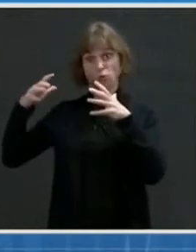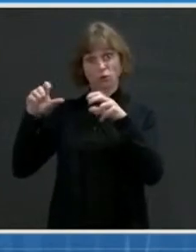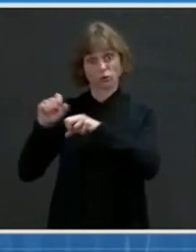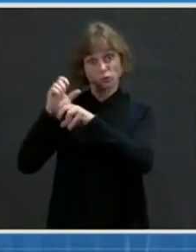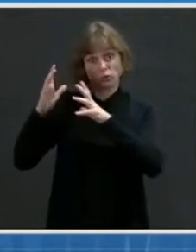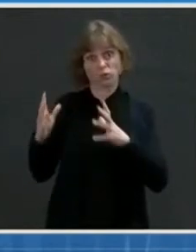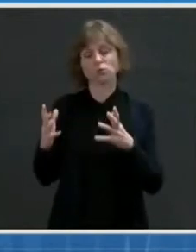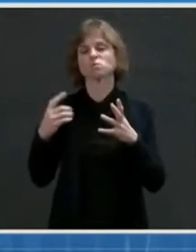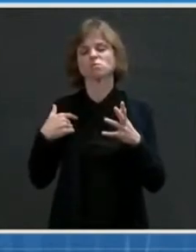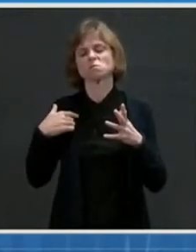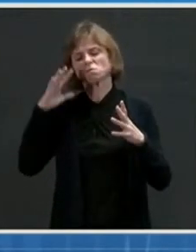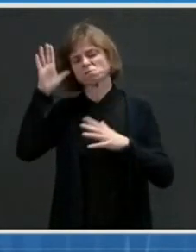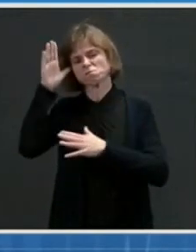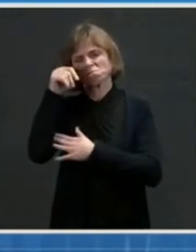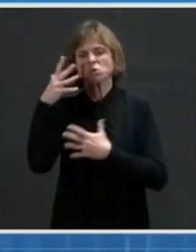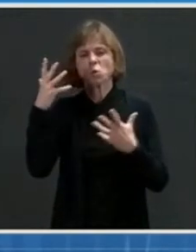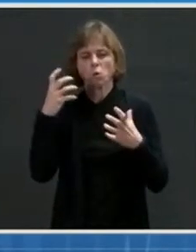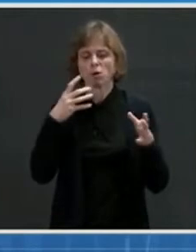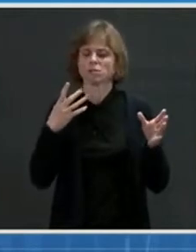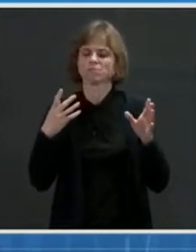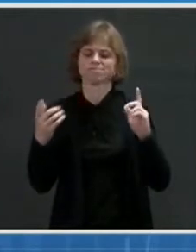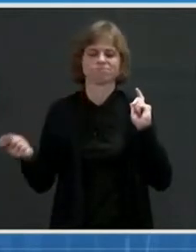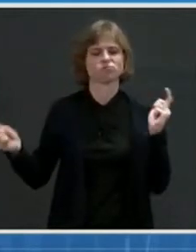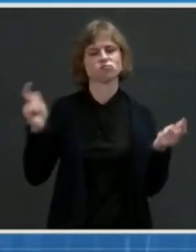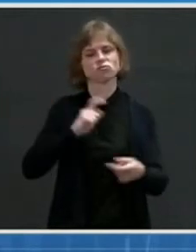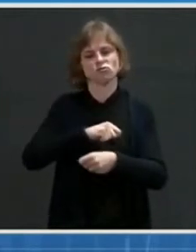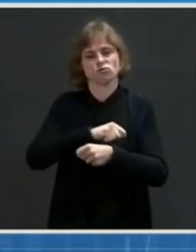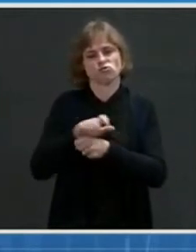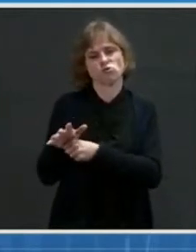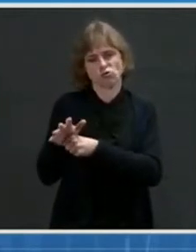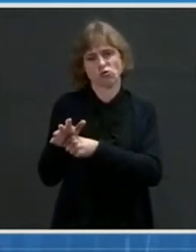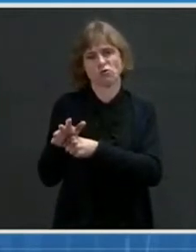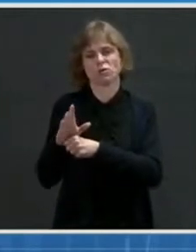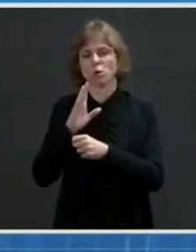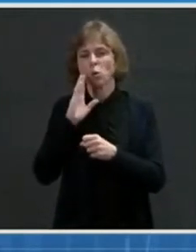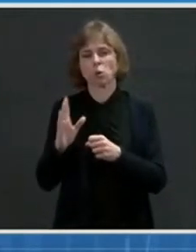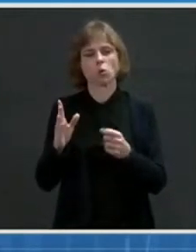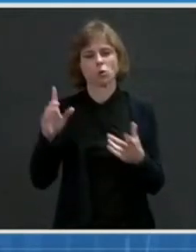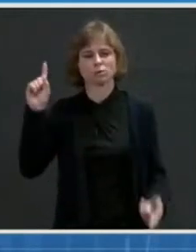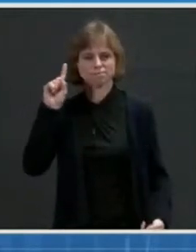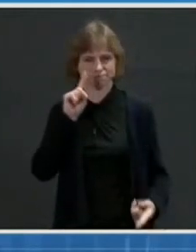MAKES US MORE DETERMINED TO